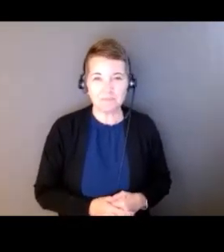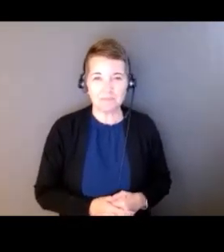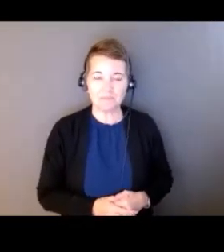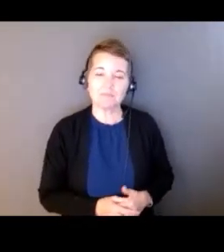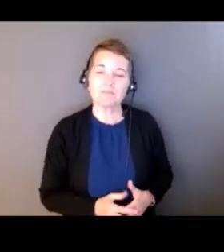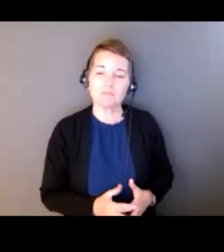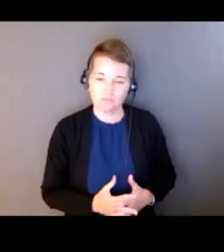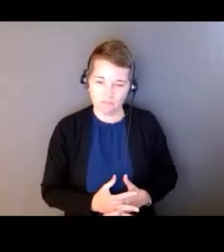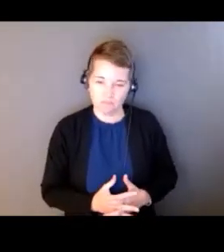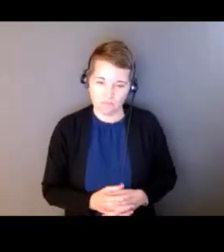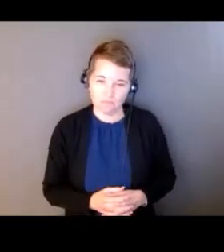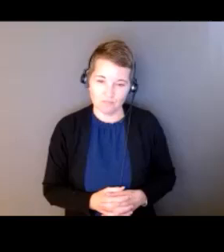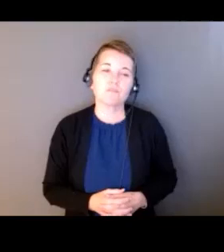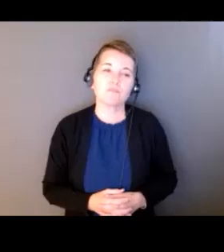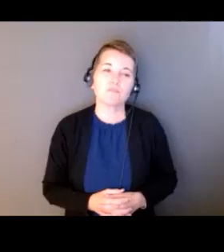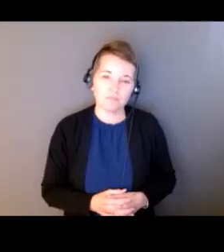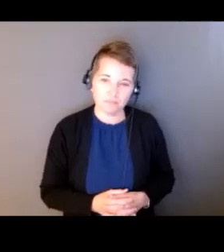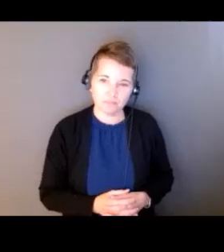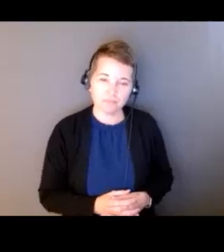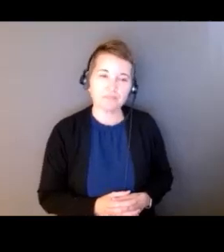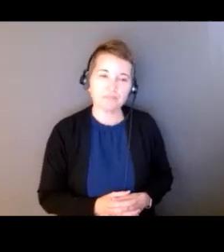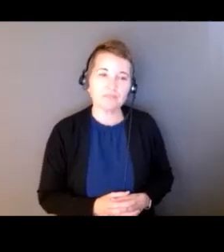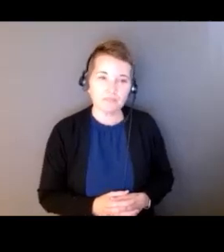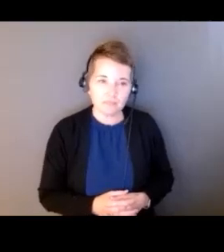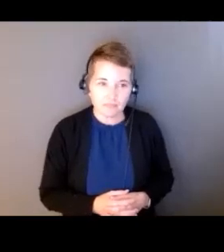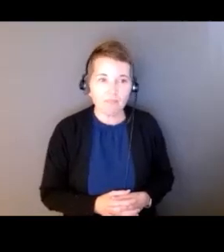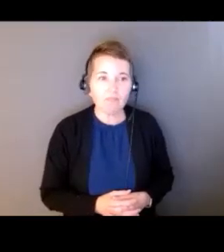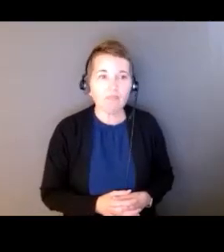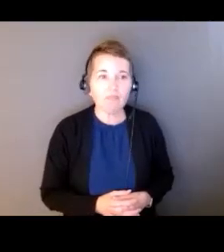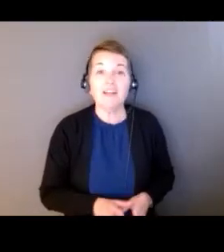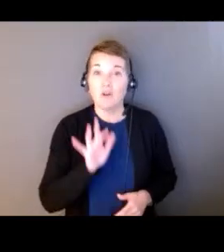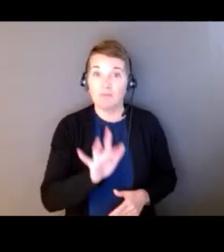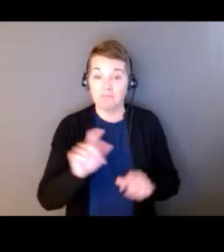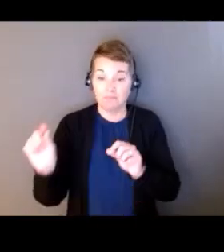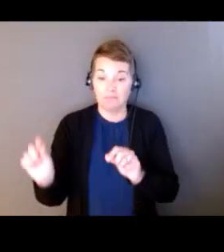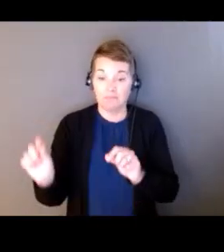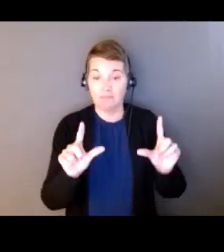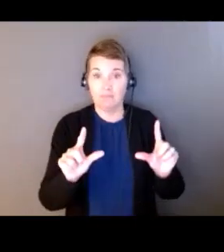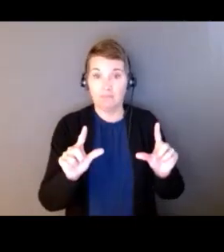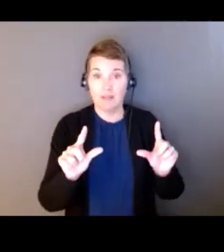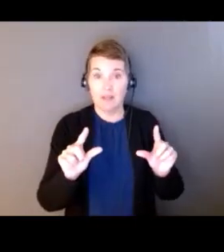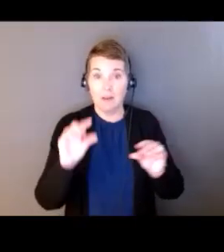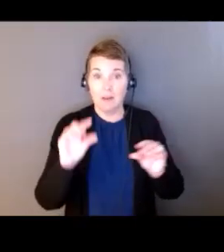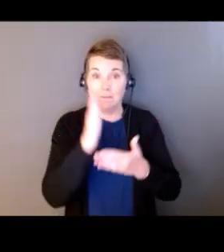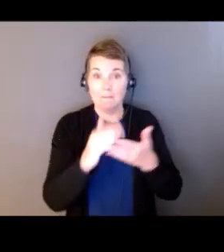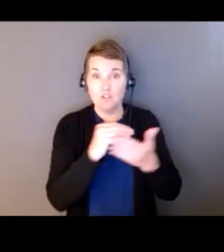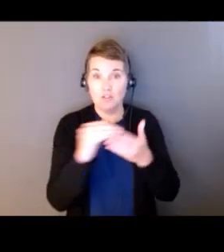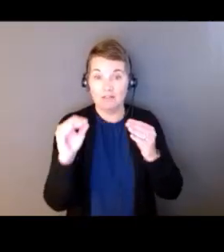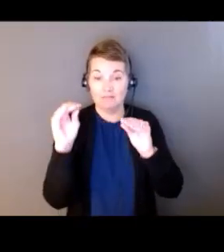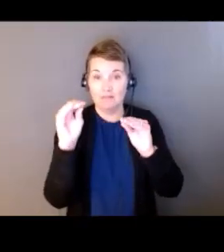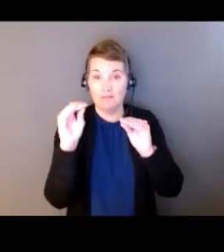So when the Budget Form appears, applicants will be able to flip... Oh, I'm seeing I don't have my notes on this one here for this.